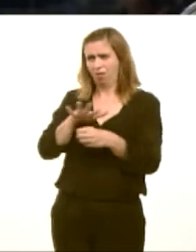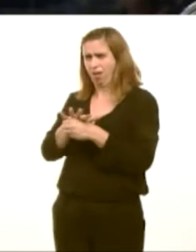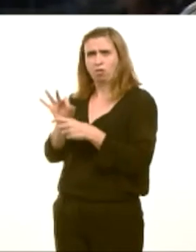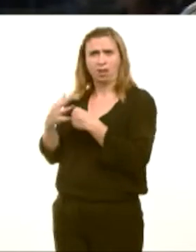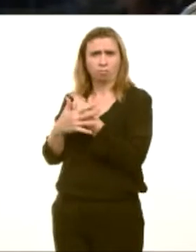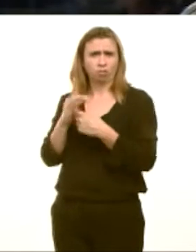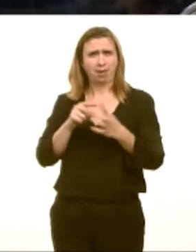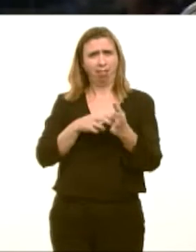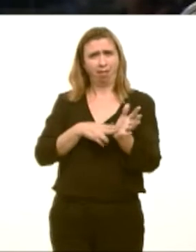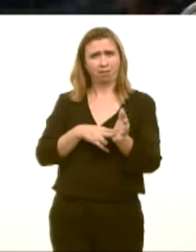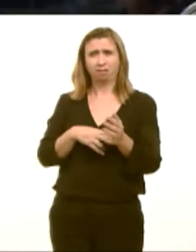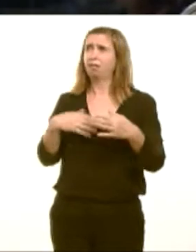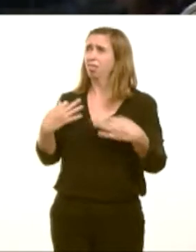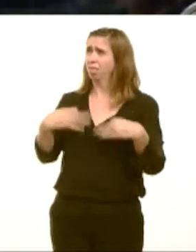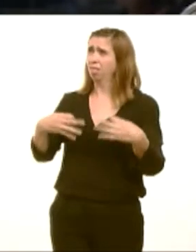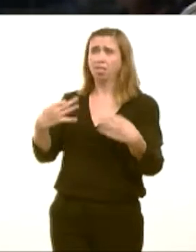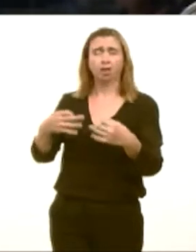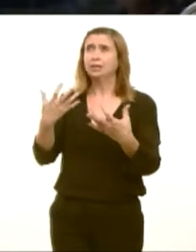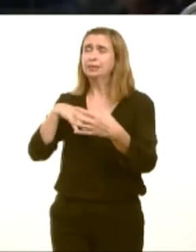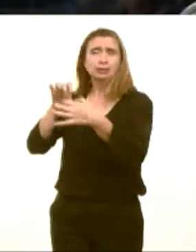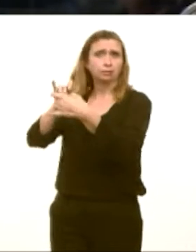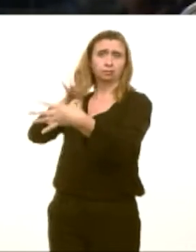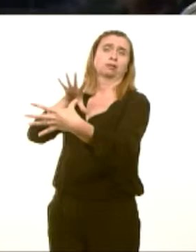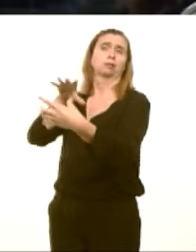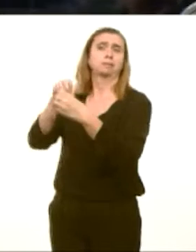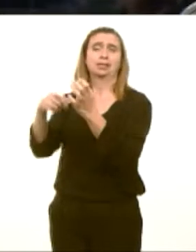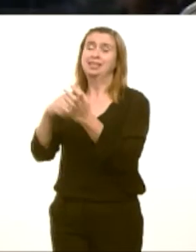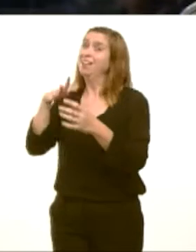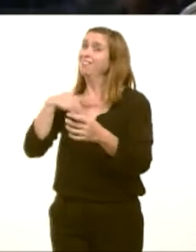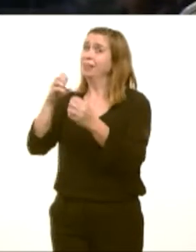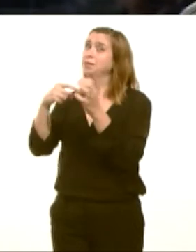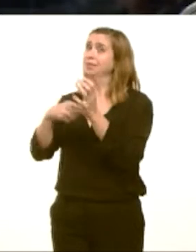Wouldnít you agree, actually, that there is a conflict of interests here that is an issue?